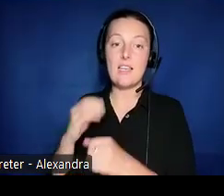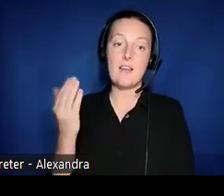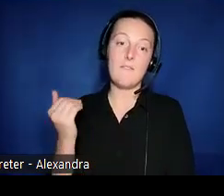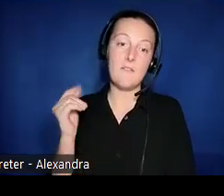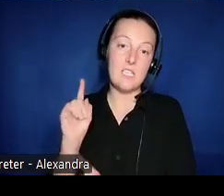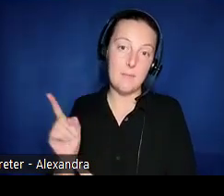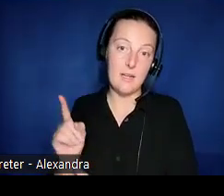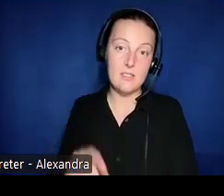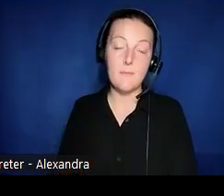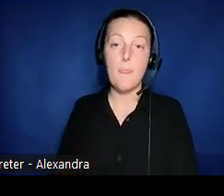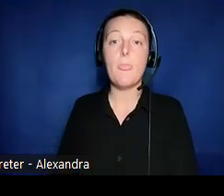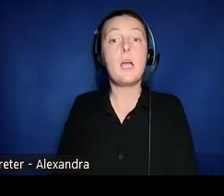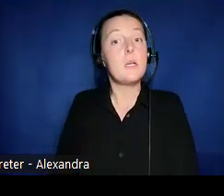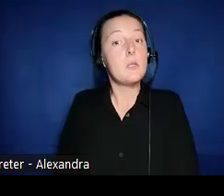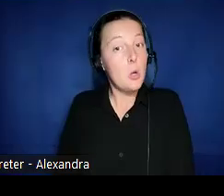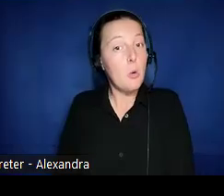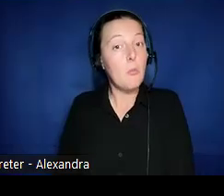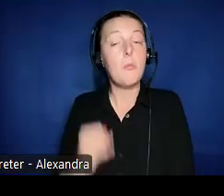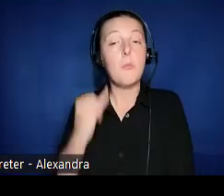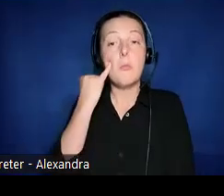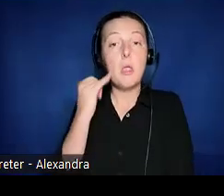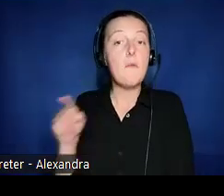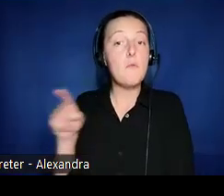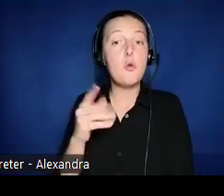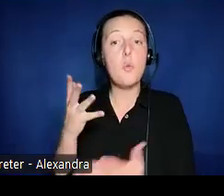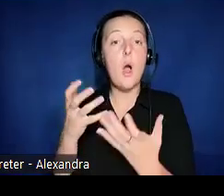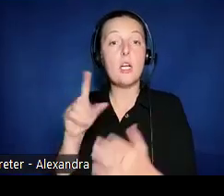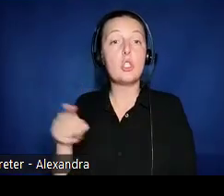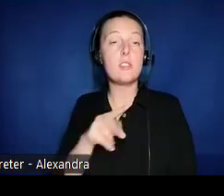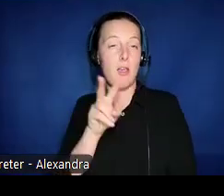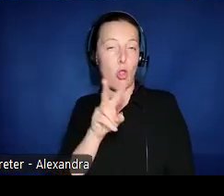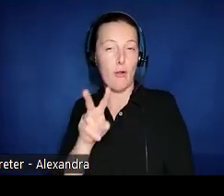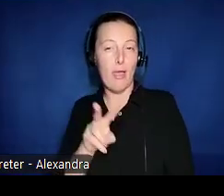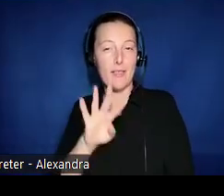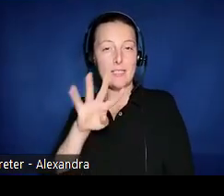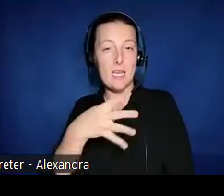which if you want to just like eyeball, you know, the table and this this right column